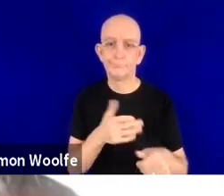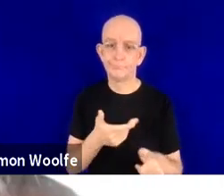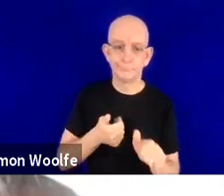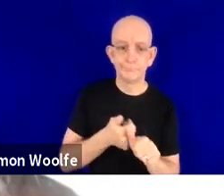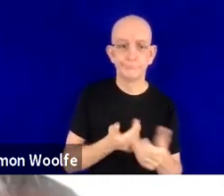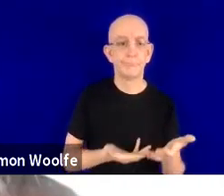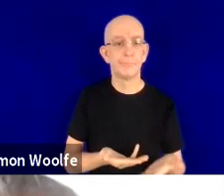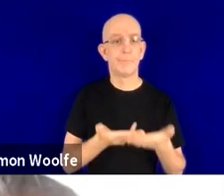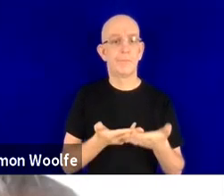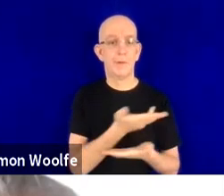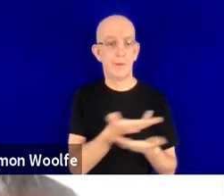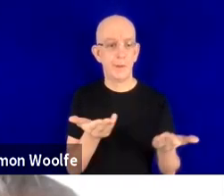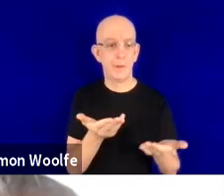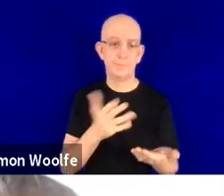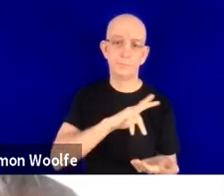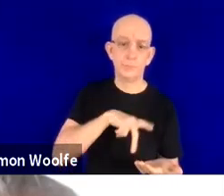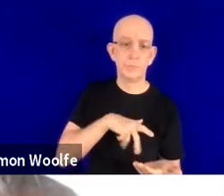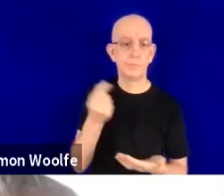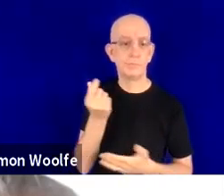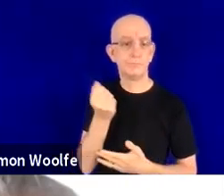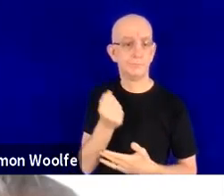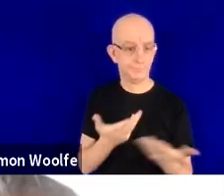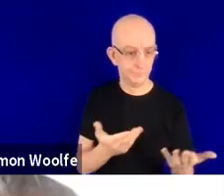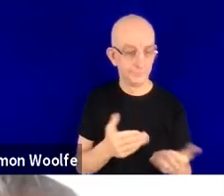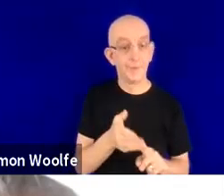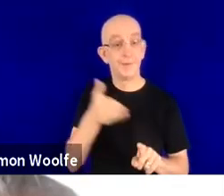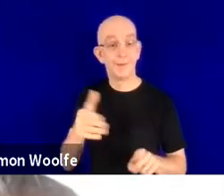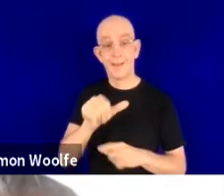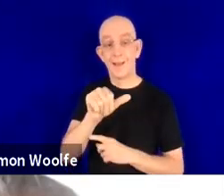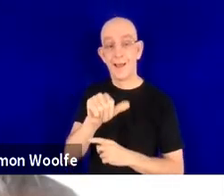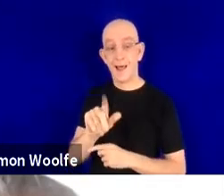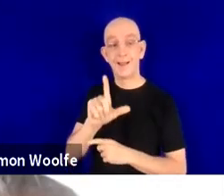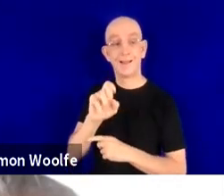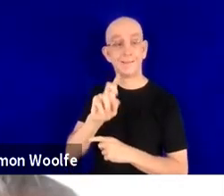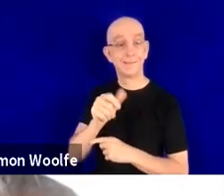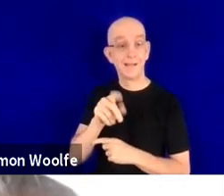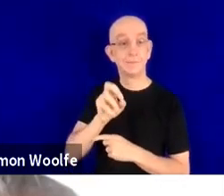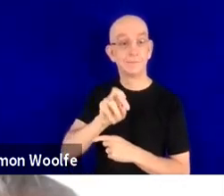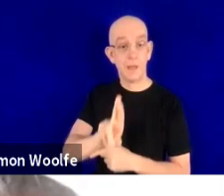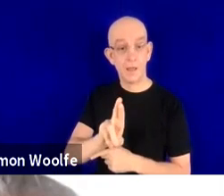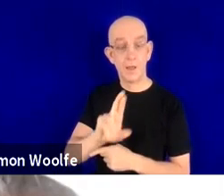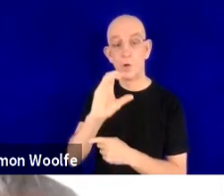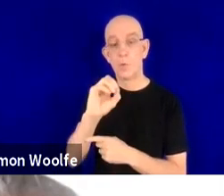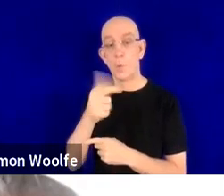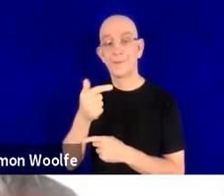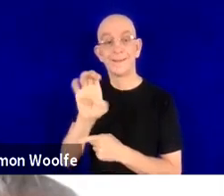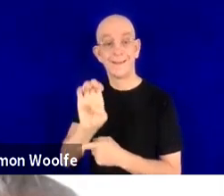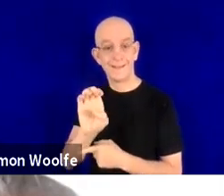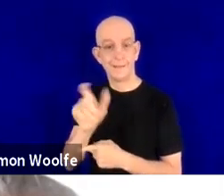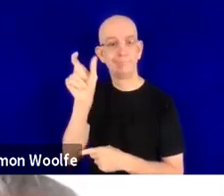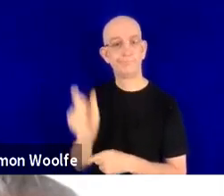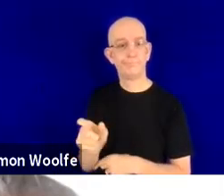Alex has been working in the field of inclusive development for 25 years across Europe, the Asia Pacific region and Africa